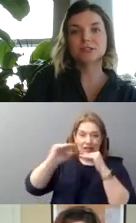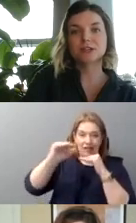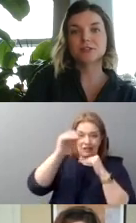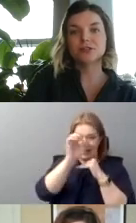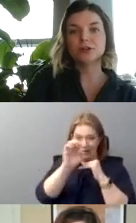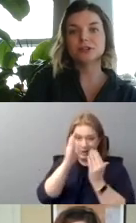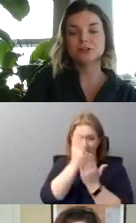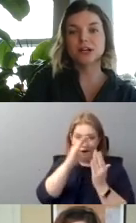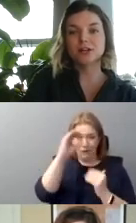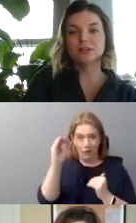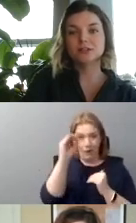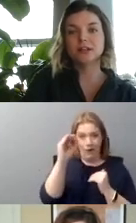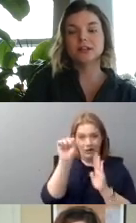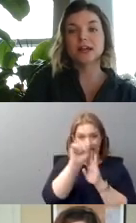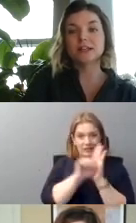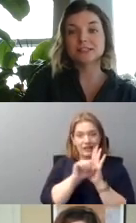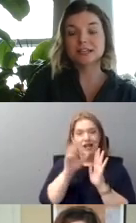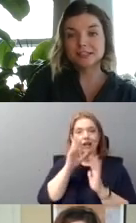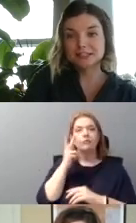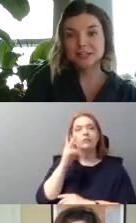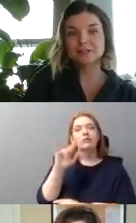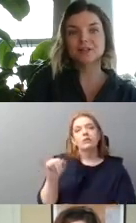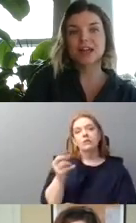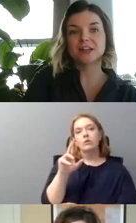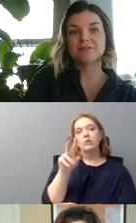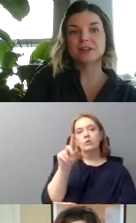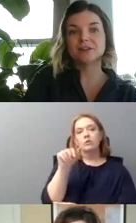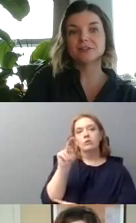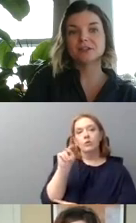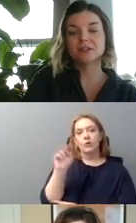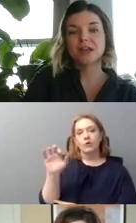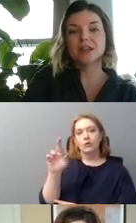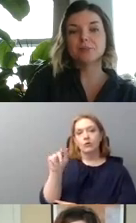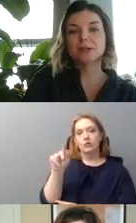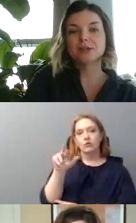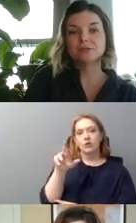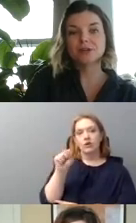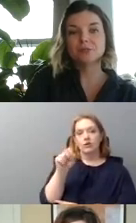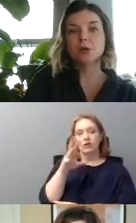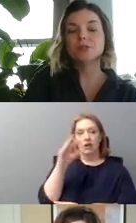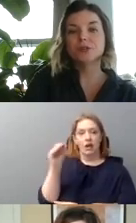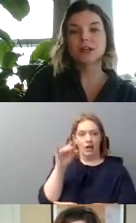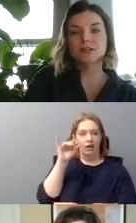see the Jordan Craters, an extinct volcanic field, and The Pillars of Rome, both located